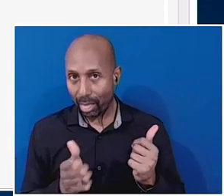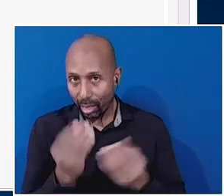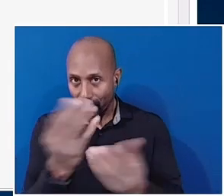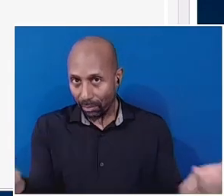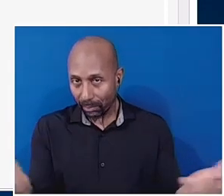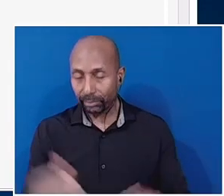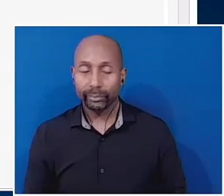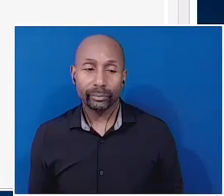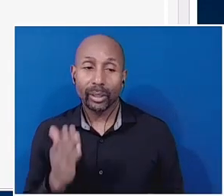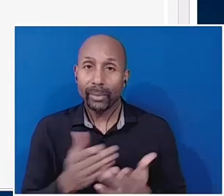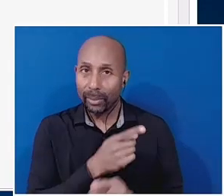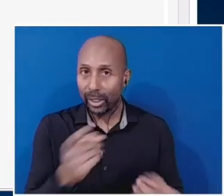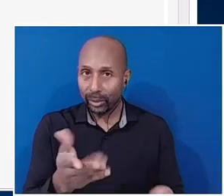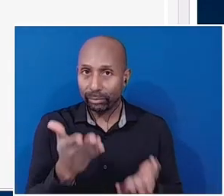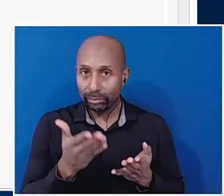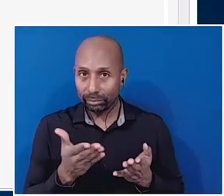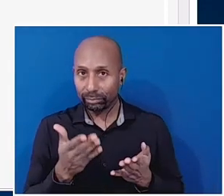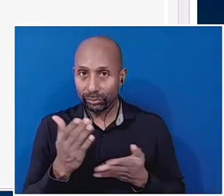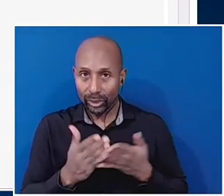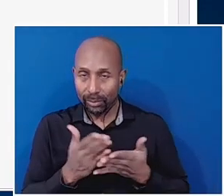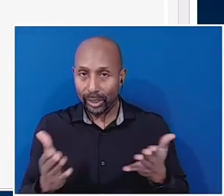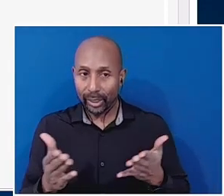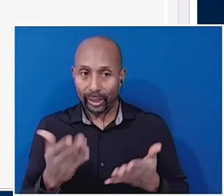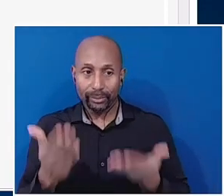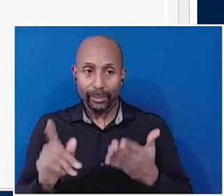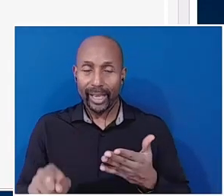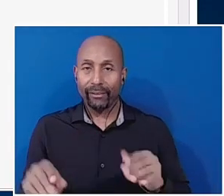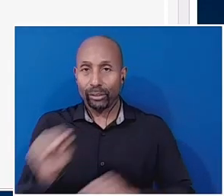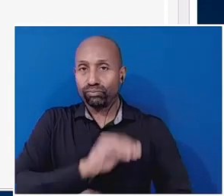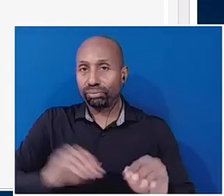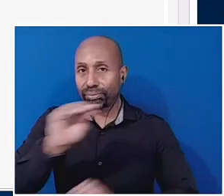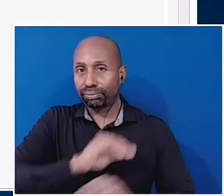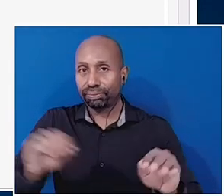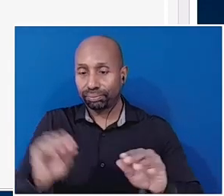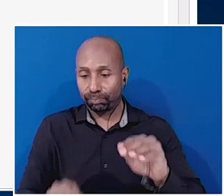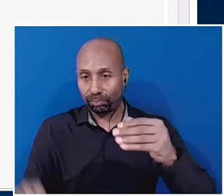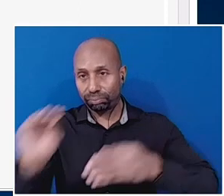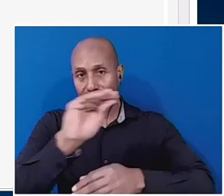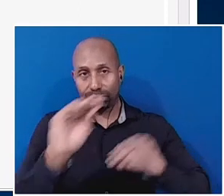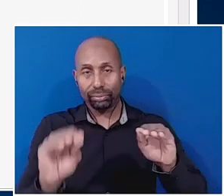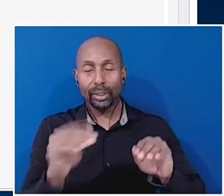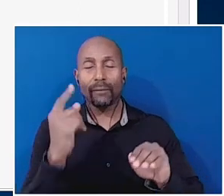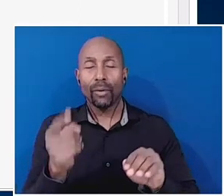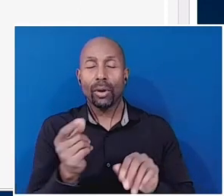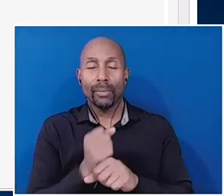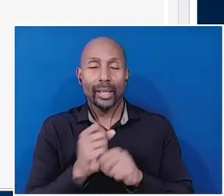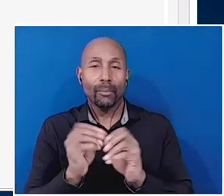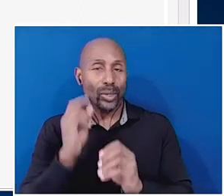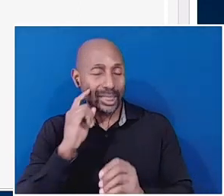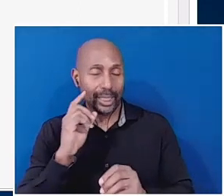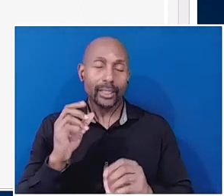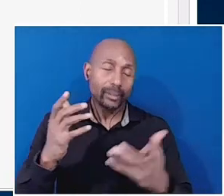Maybe we need to rearrange the order so it makes sense or flows better. But having (2) there makes absolutely no